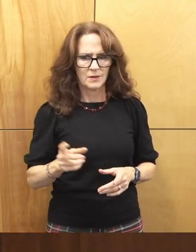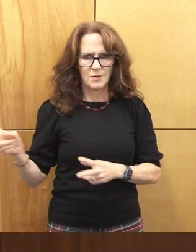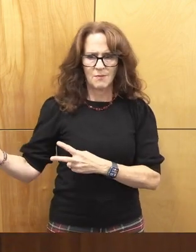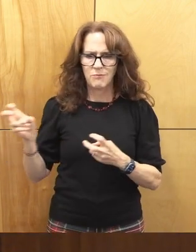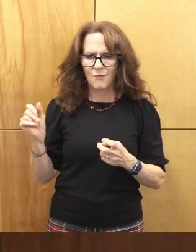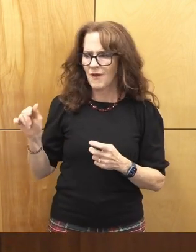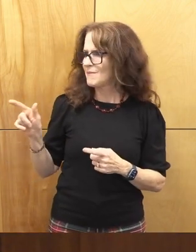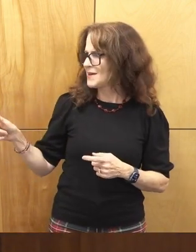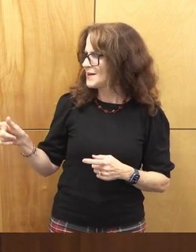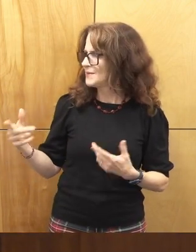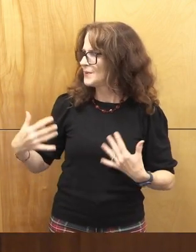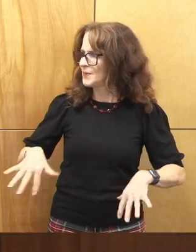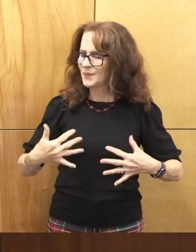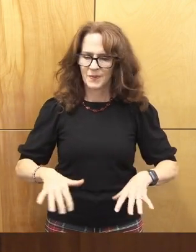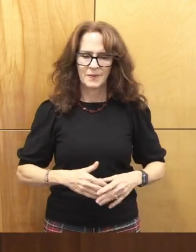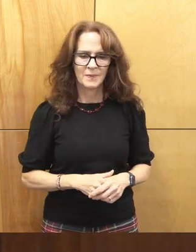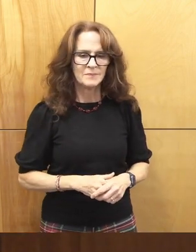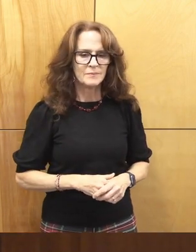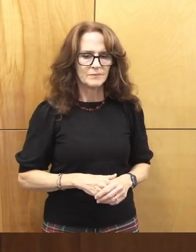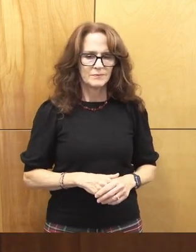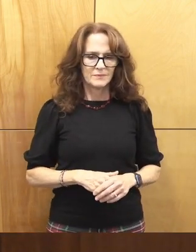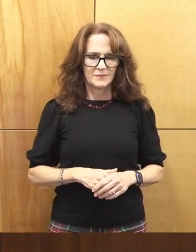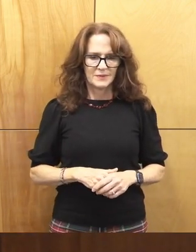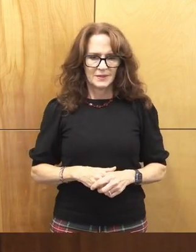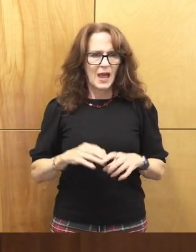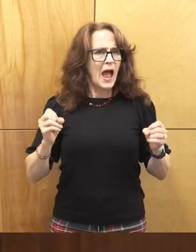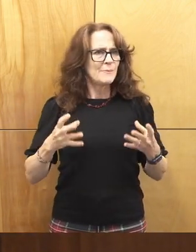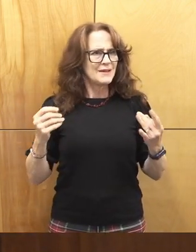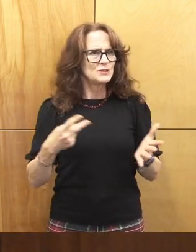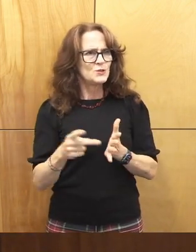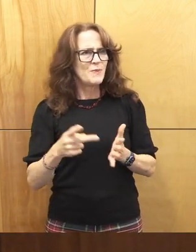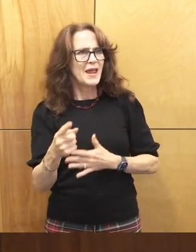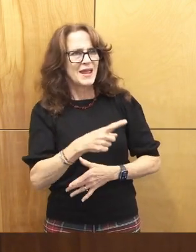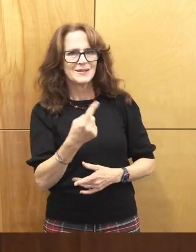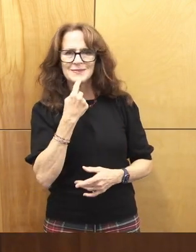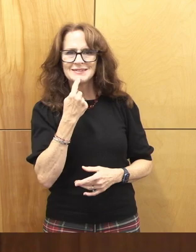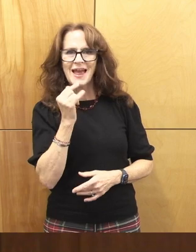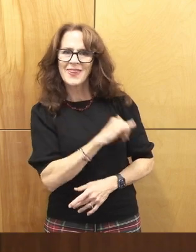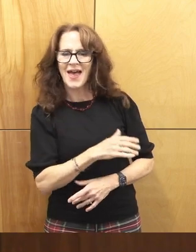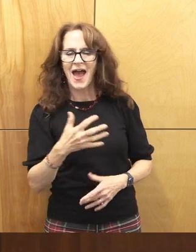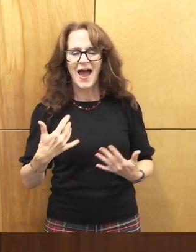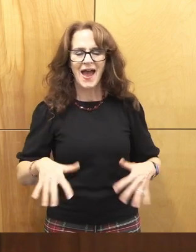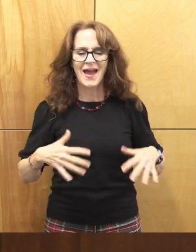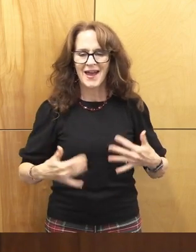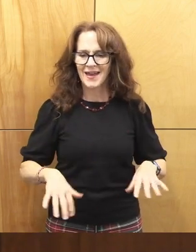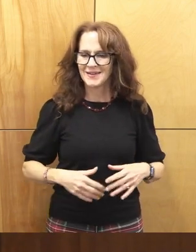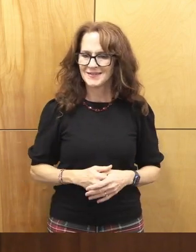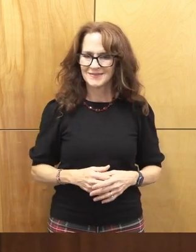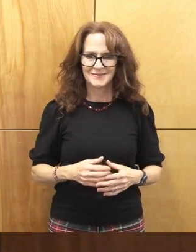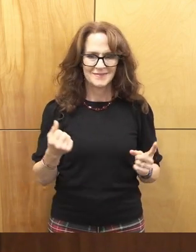I was gonna say. - this morning? [Board Member] Mr. Samuels, how much did you have to pay this guy? (Board members laugh) [Mr. Samuels] Just a